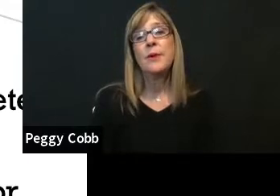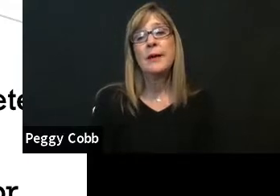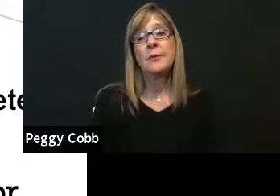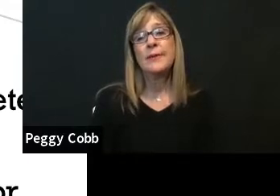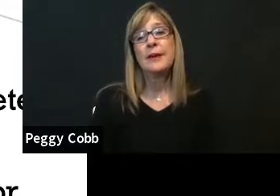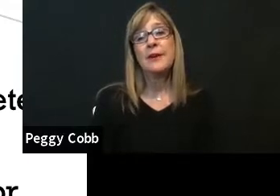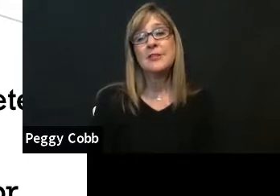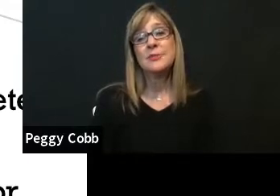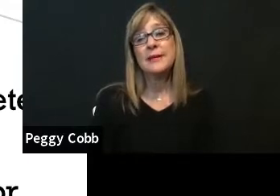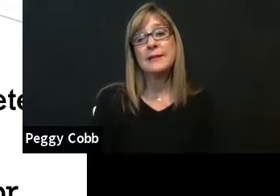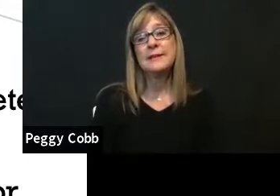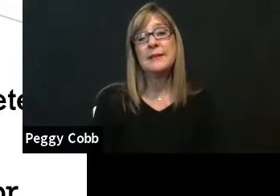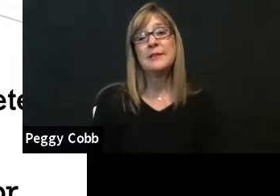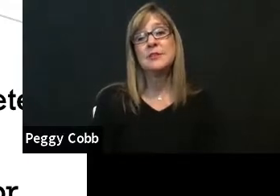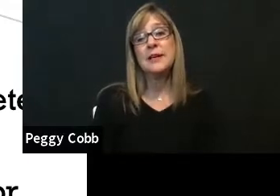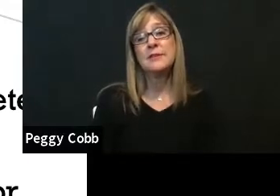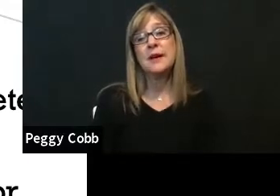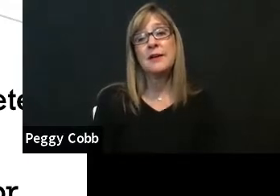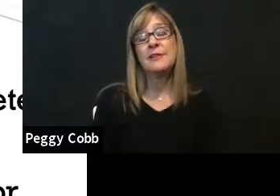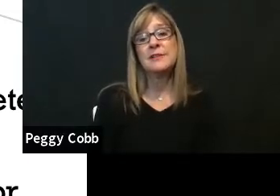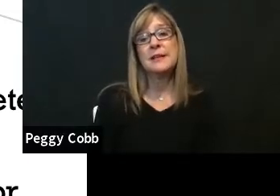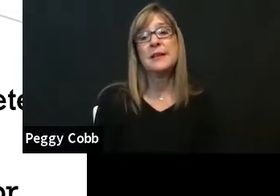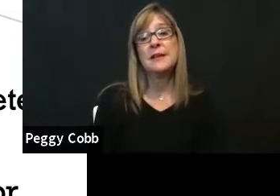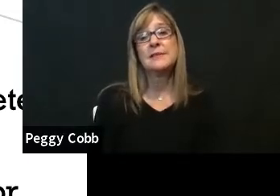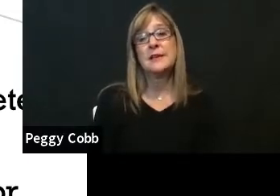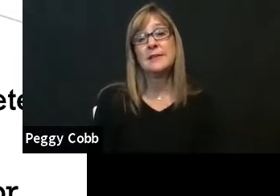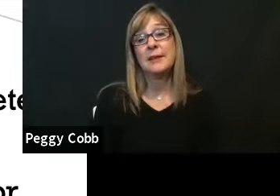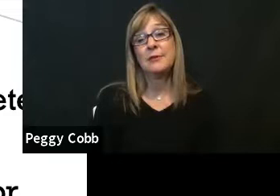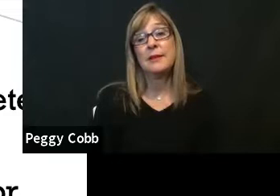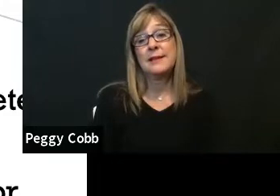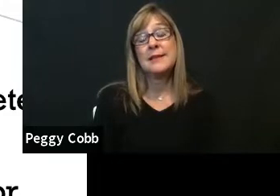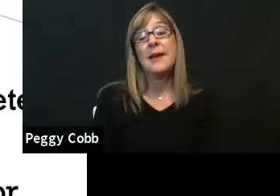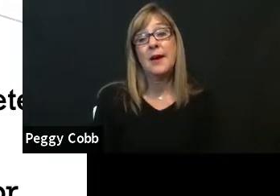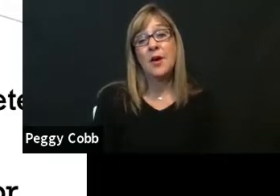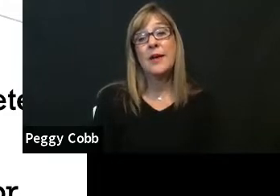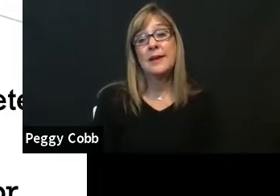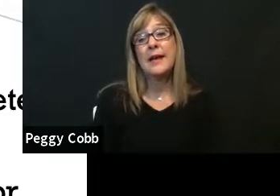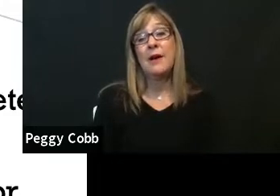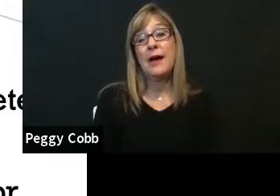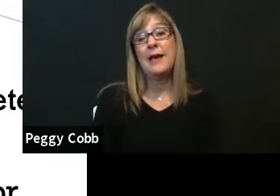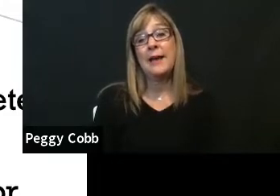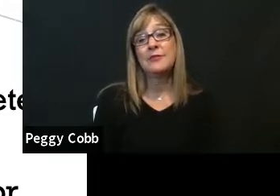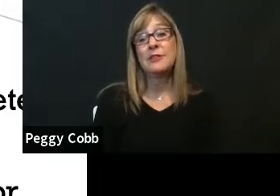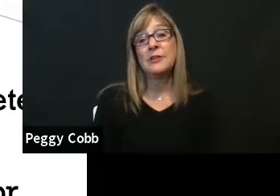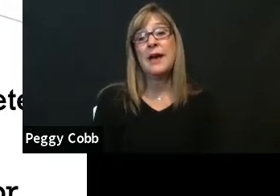but when they graduate and your child obviously as they realize, okay, now I have to learn